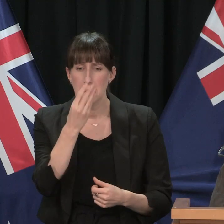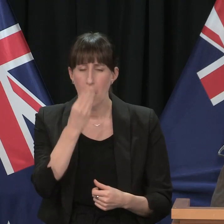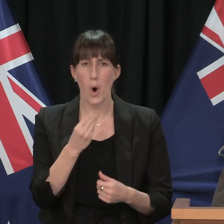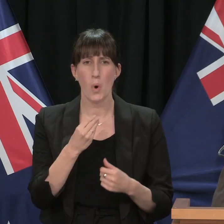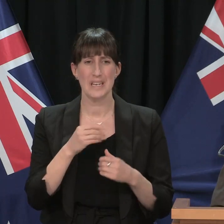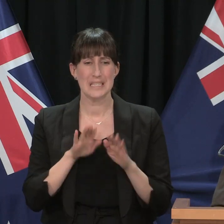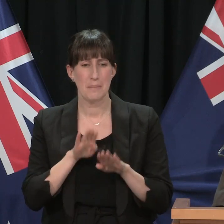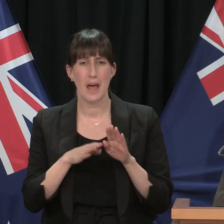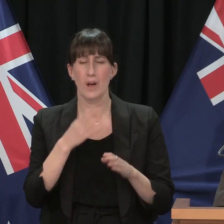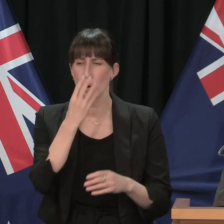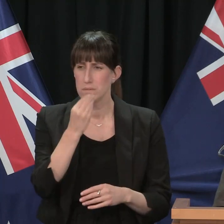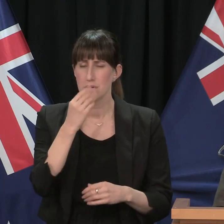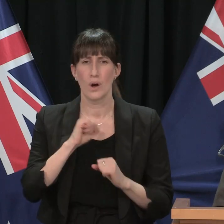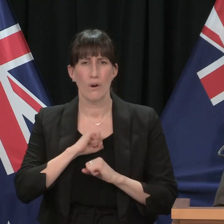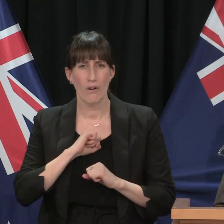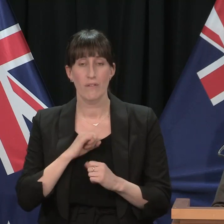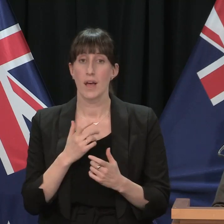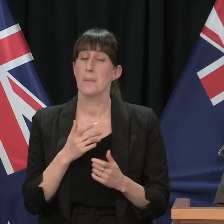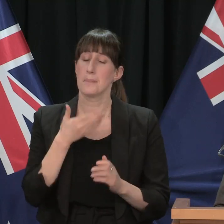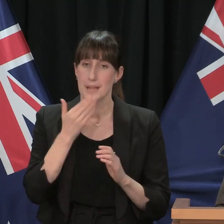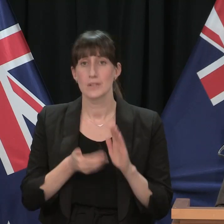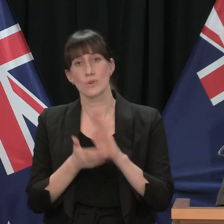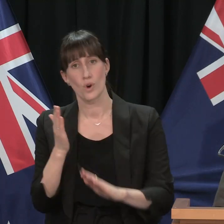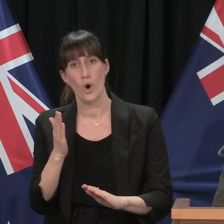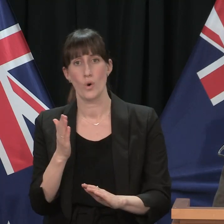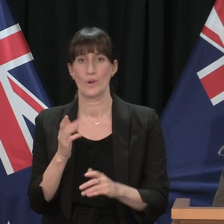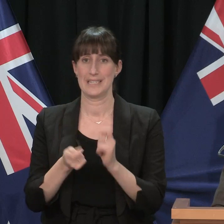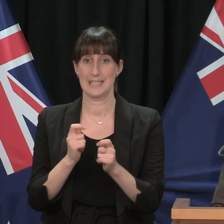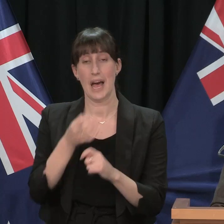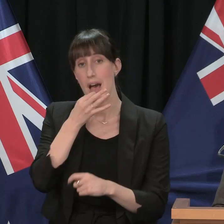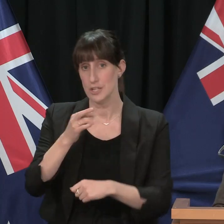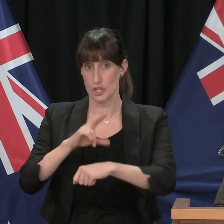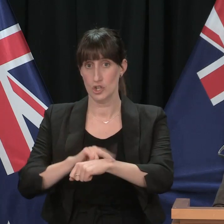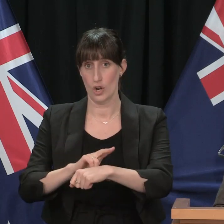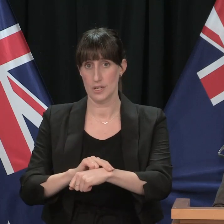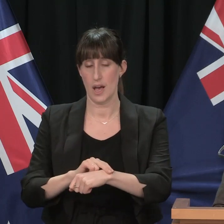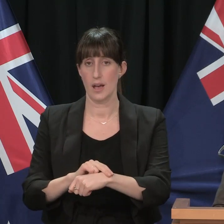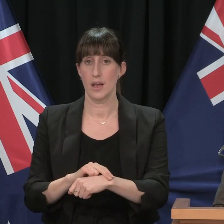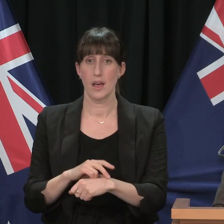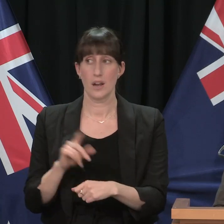If you have cold or flu symptoms, please seek advice from Healthline or your GP